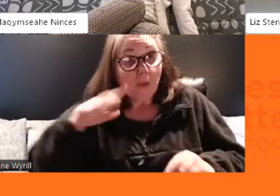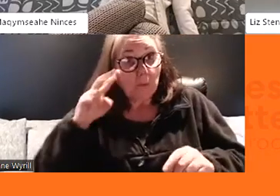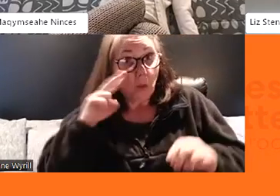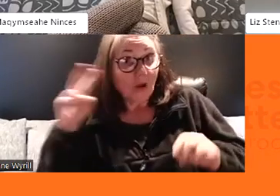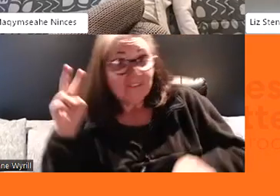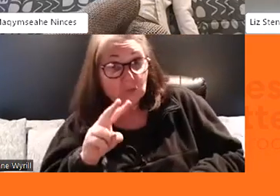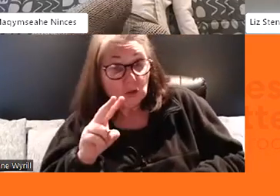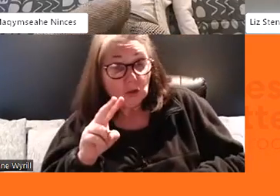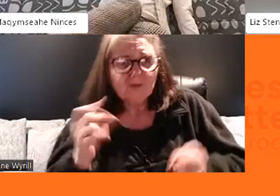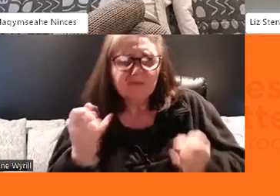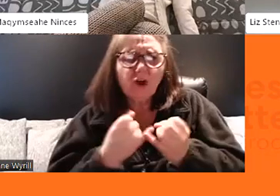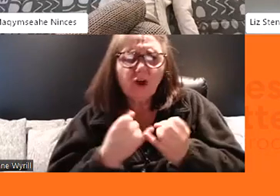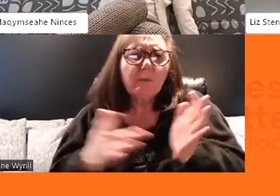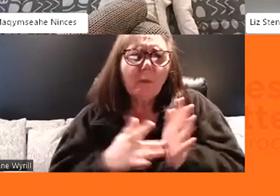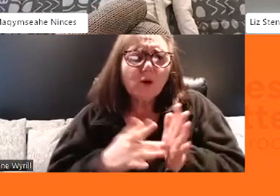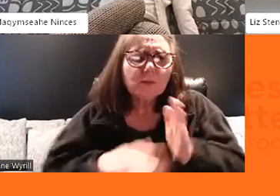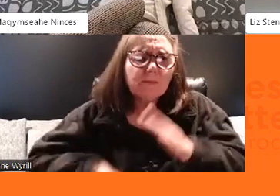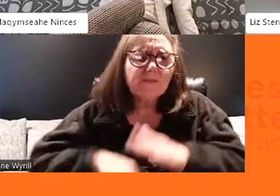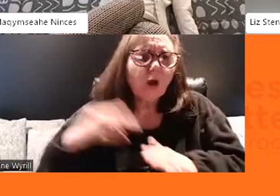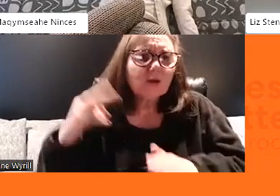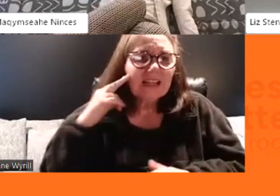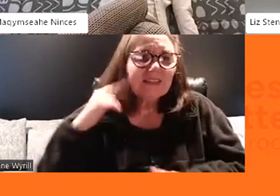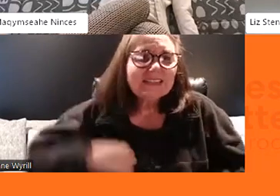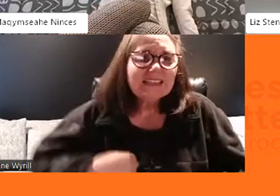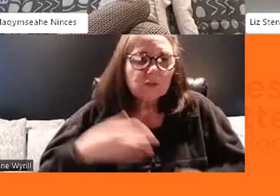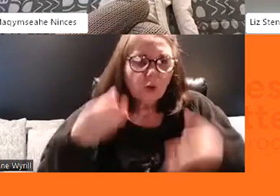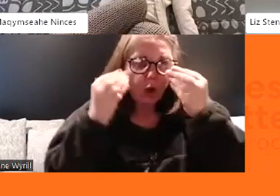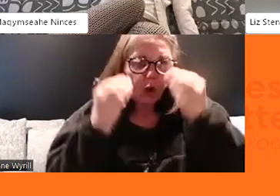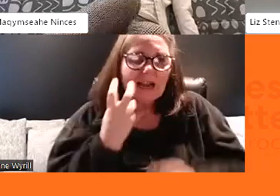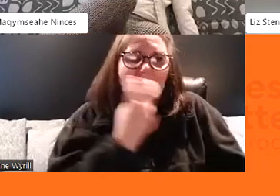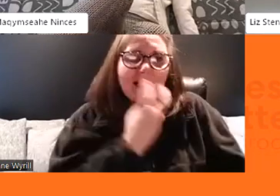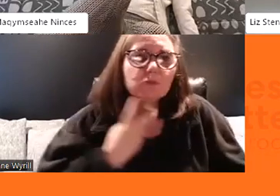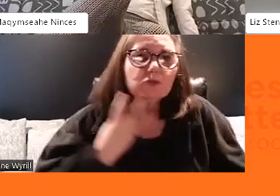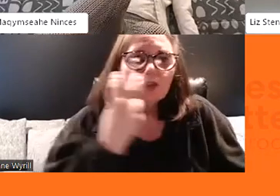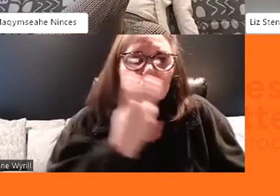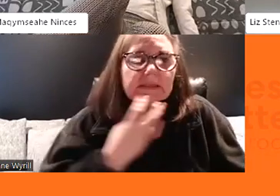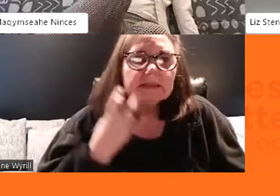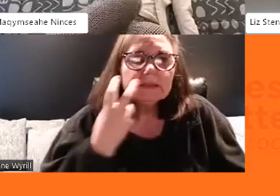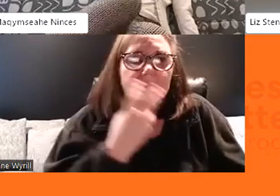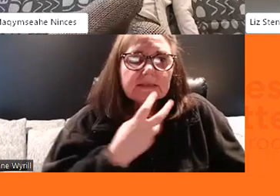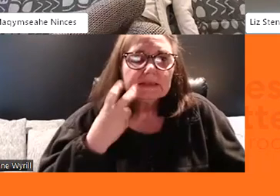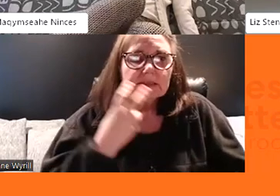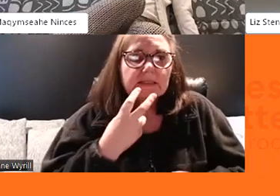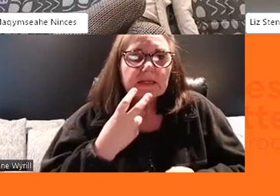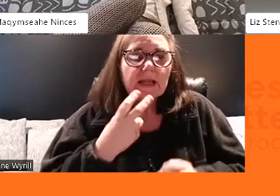I'm not sure why that is. But it's very important for profound Deaf